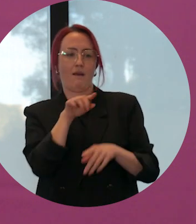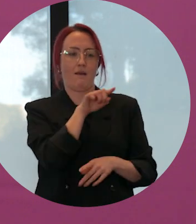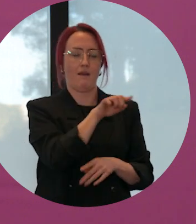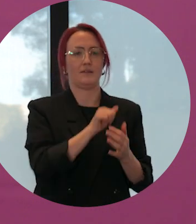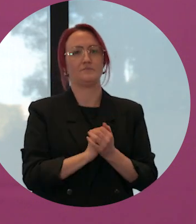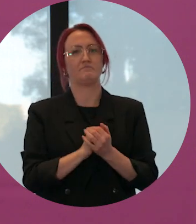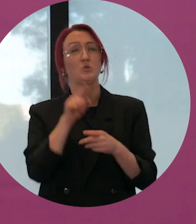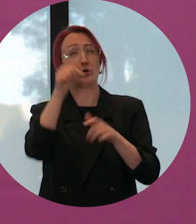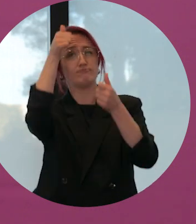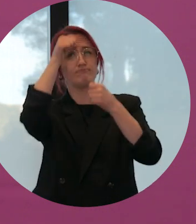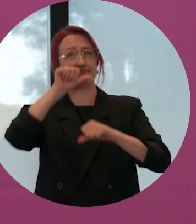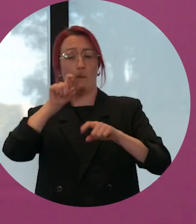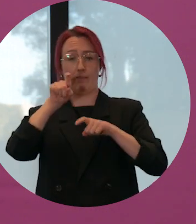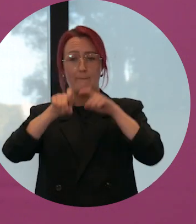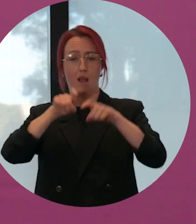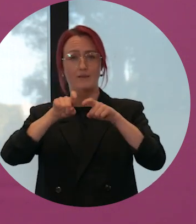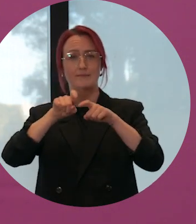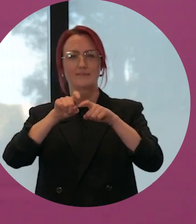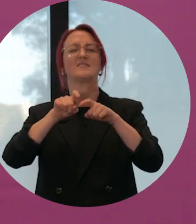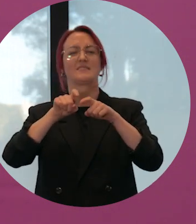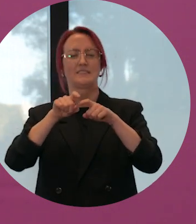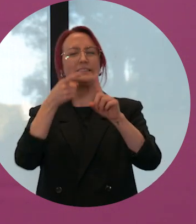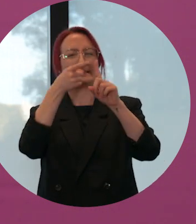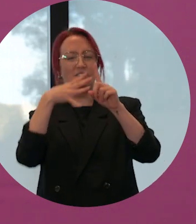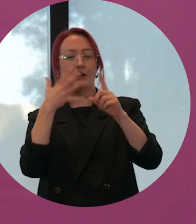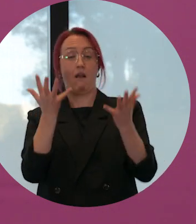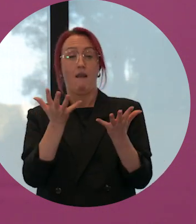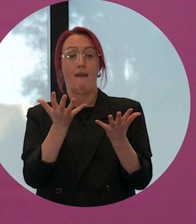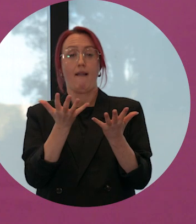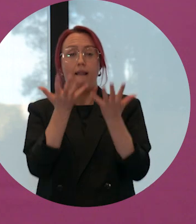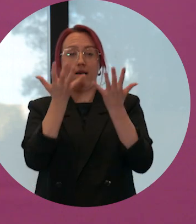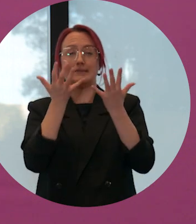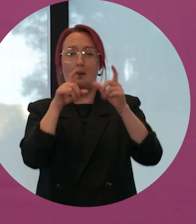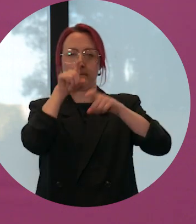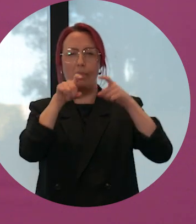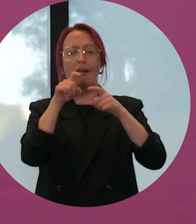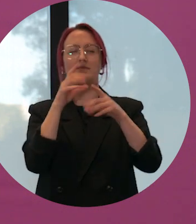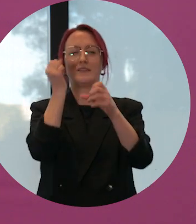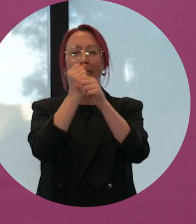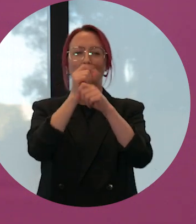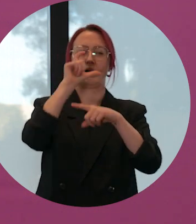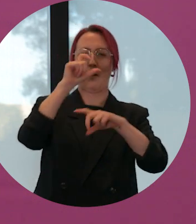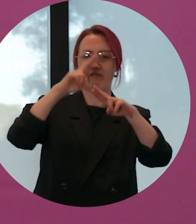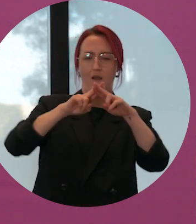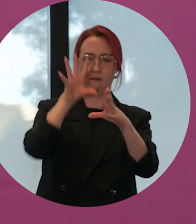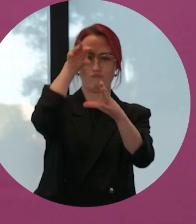you might have heard of lightweight bikes made of carbon fibre composites. So why don't we use them more for cars then?